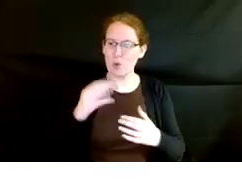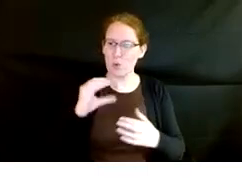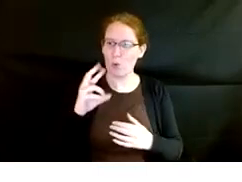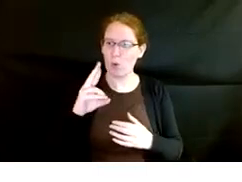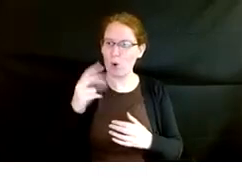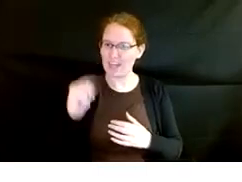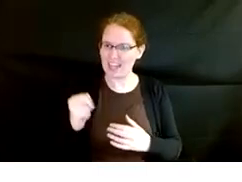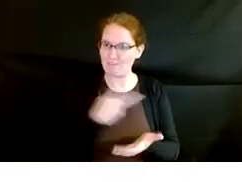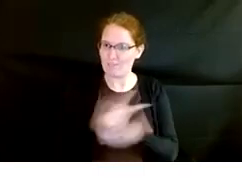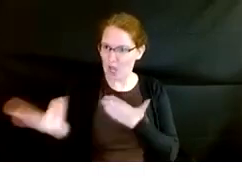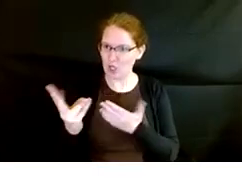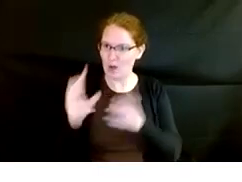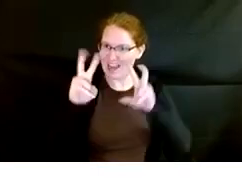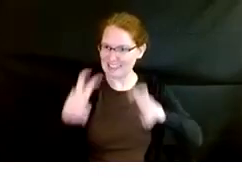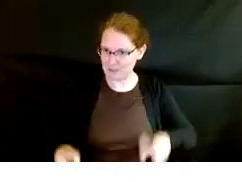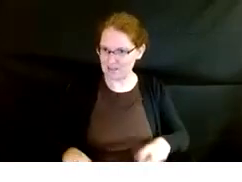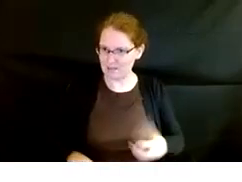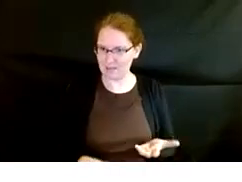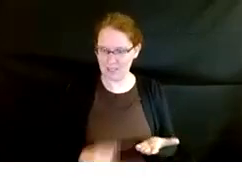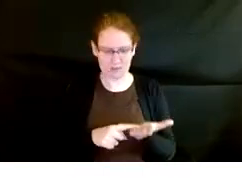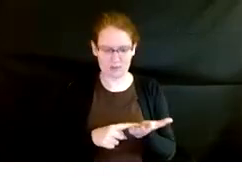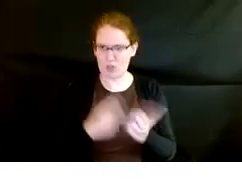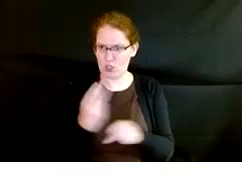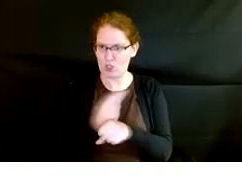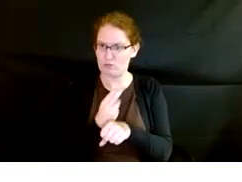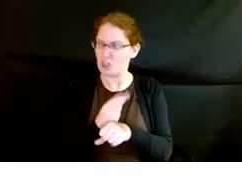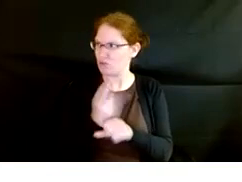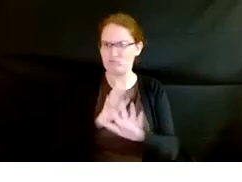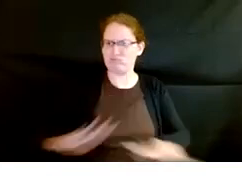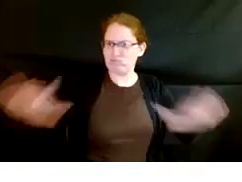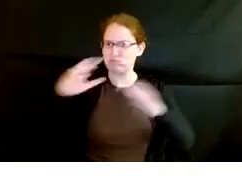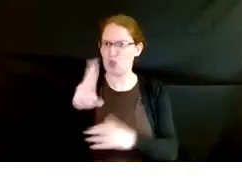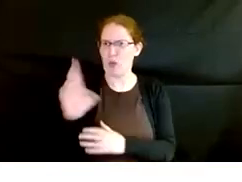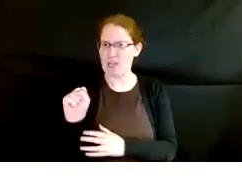and it was this tool uh that, that's used across the country and that was used in these guidelines